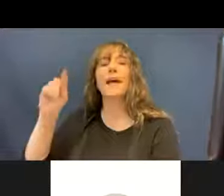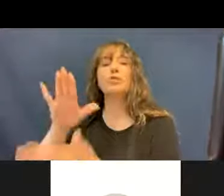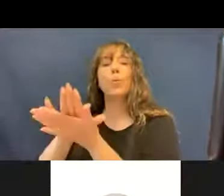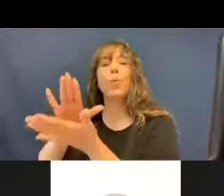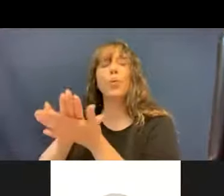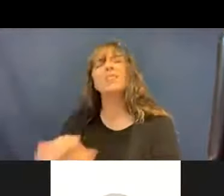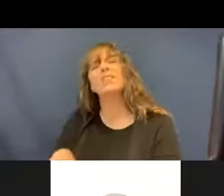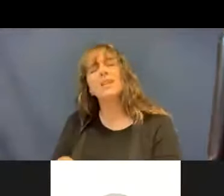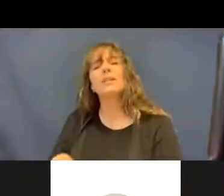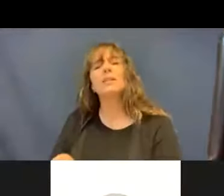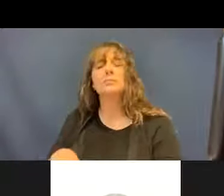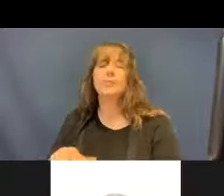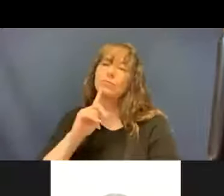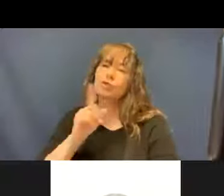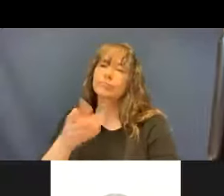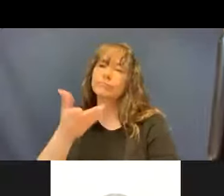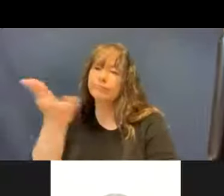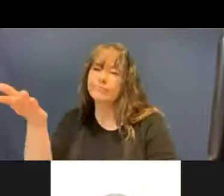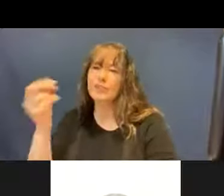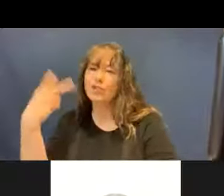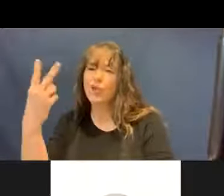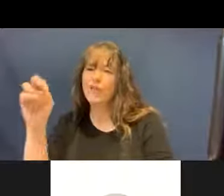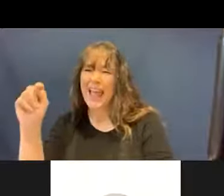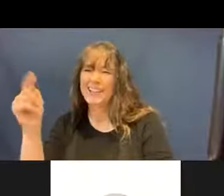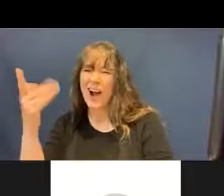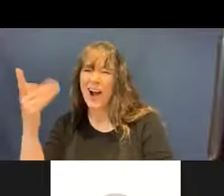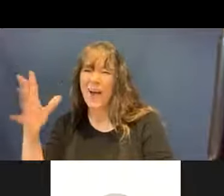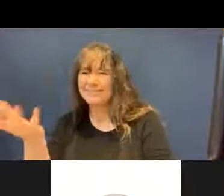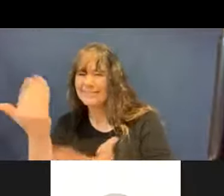and I'm sure, you know, our two veterinarians here could also pitch in from your experiences